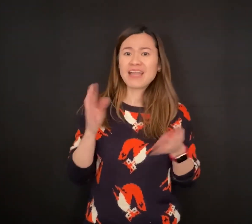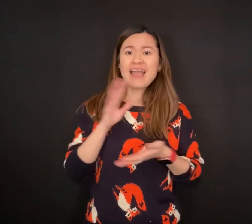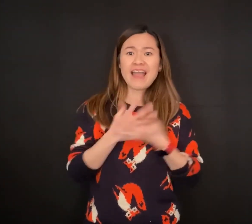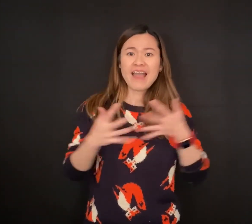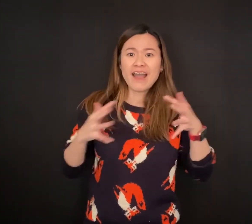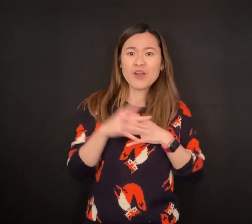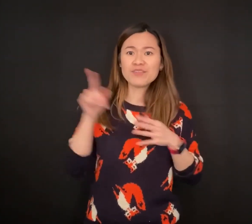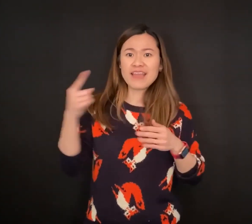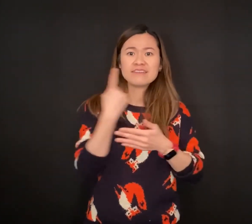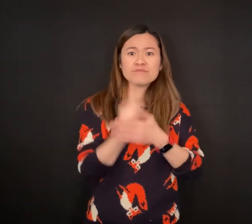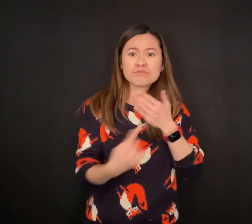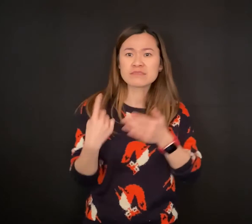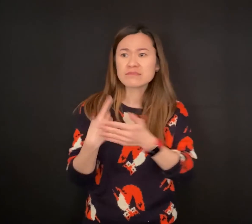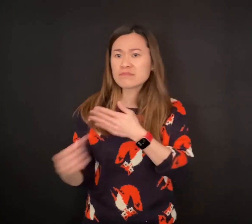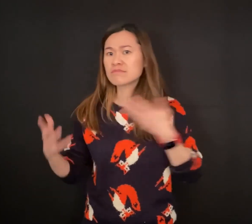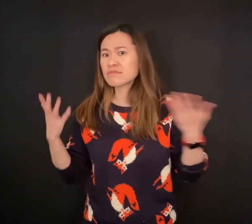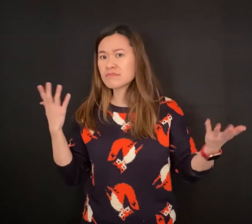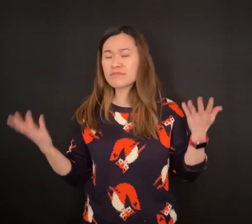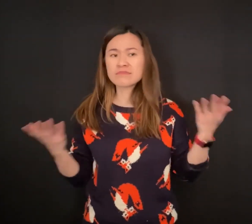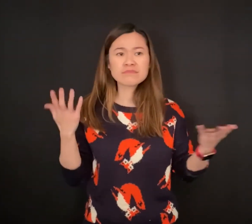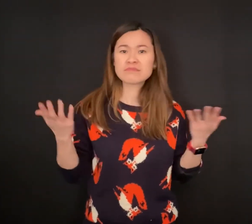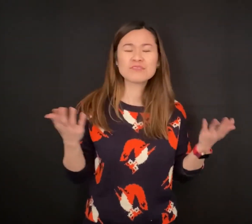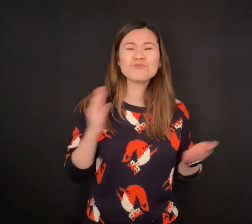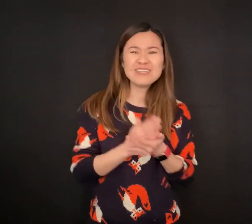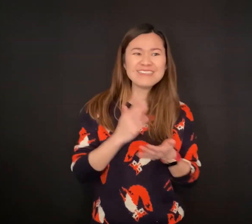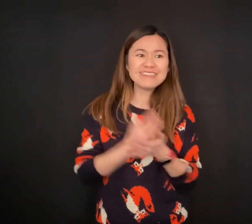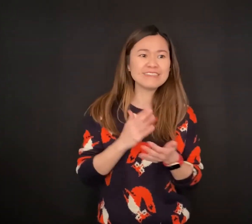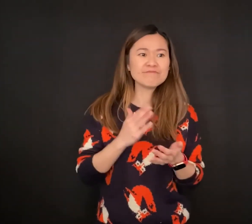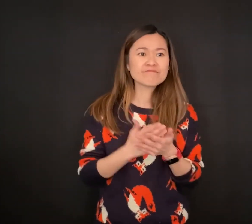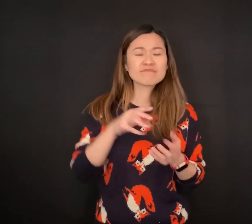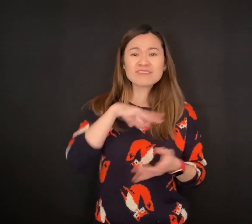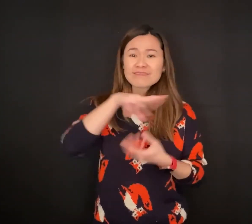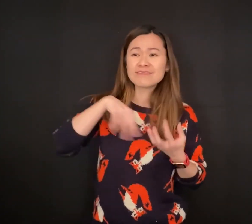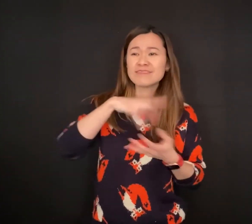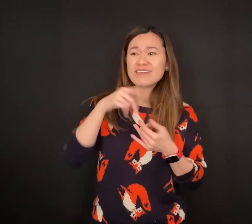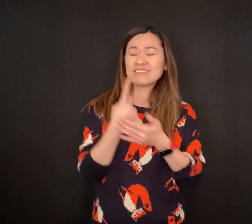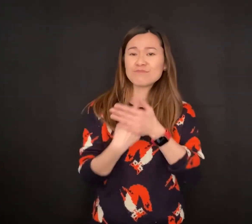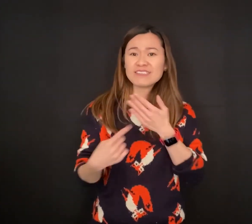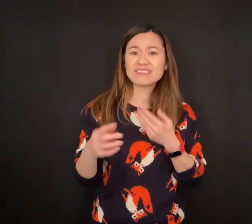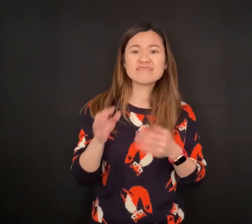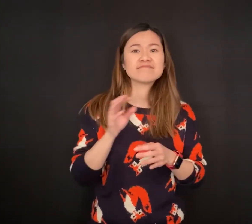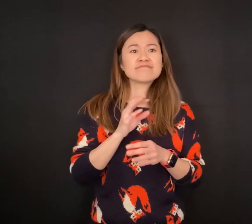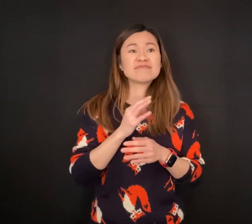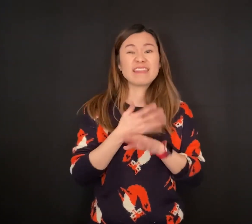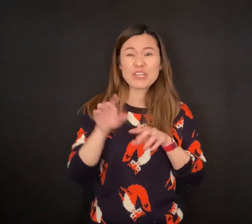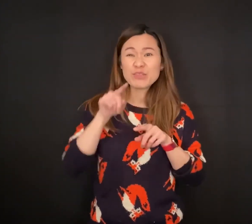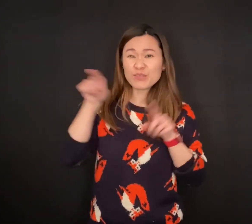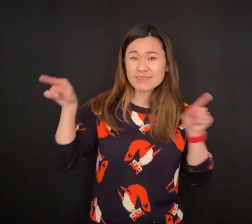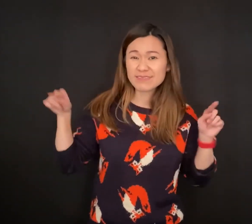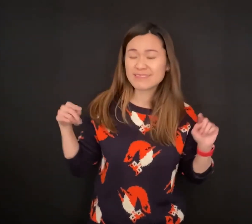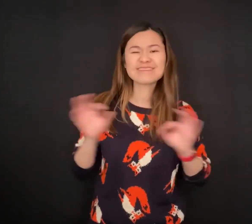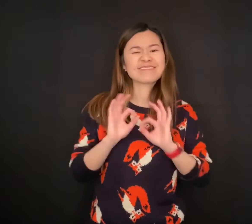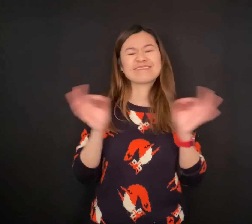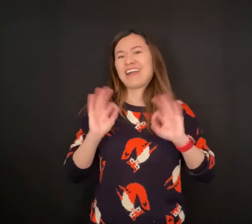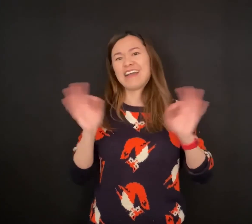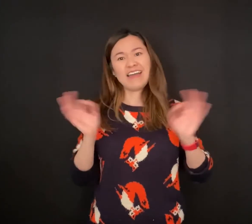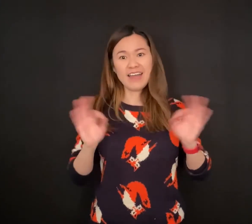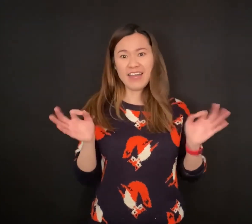with their independence. Really social isolation is not new for them.